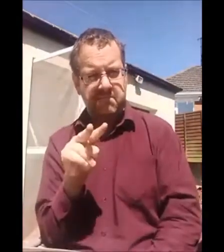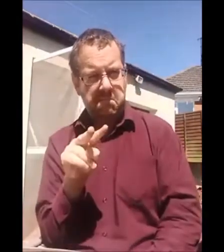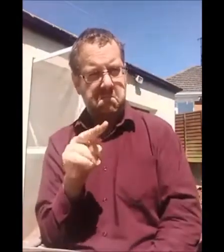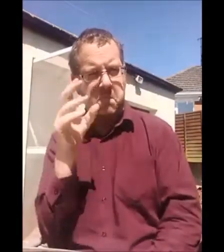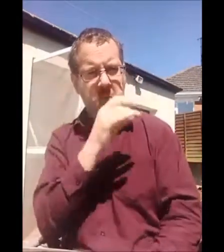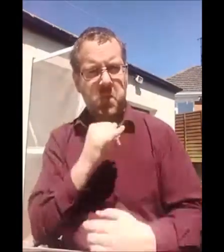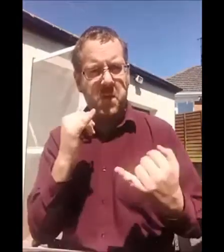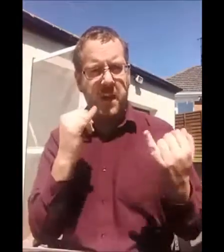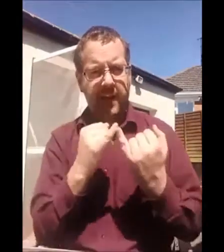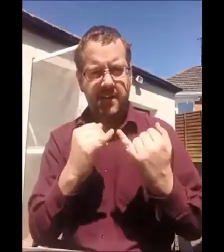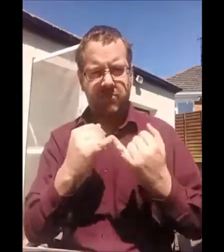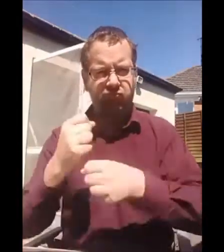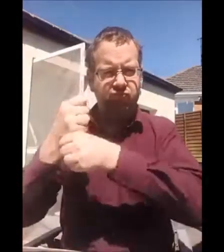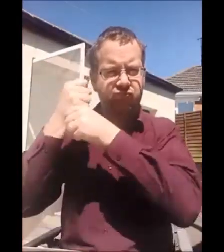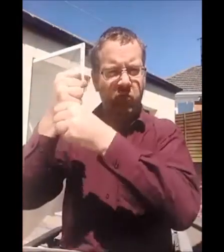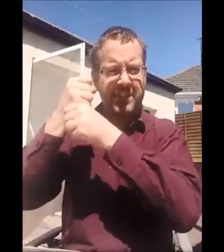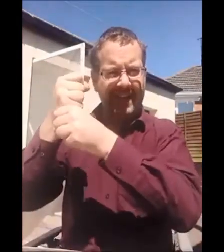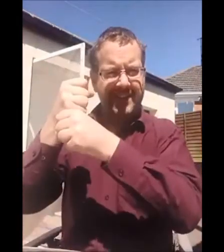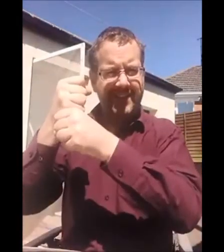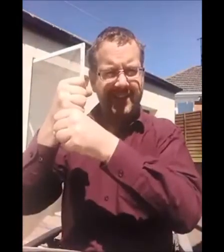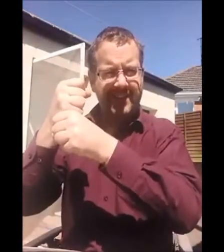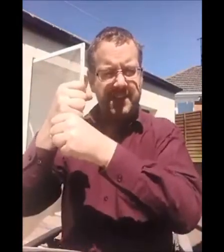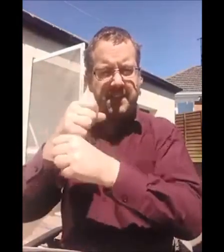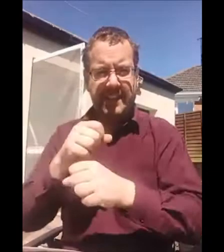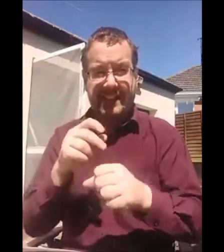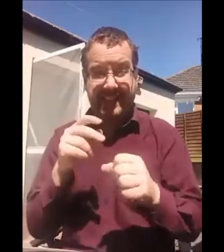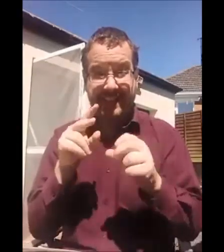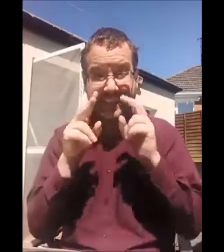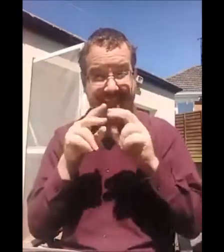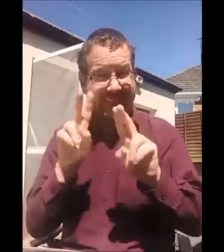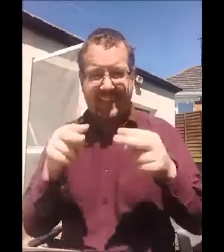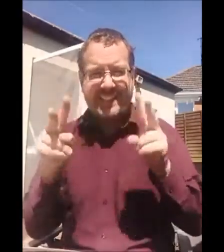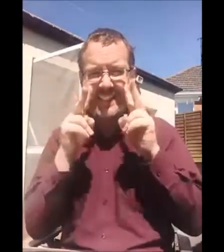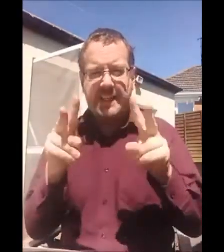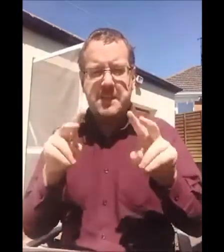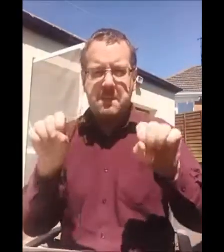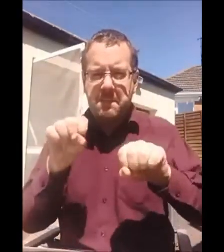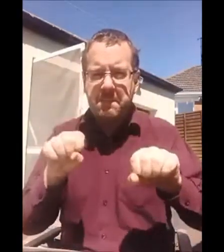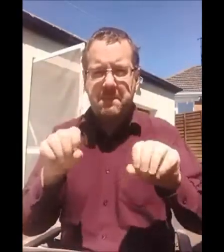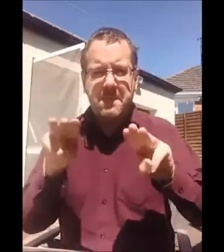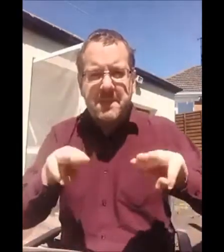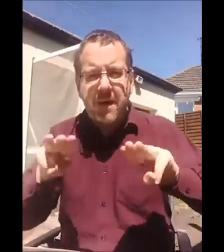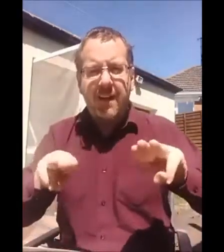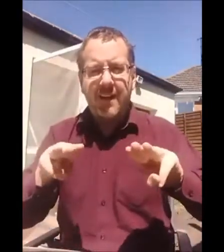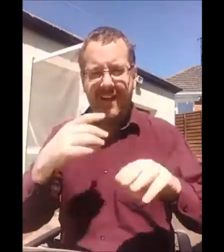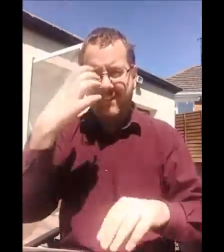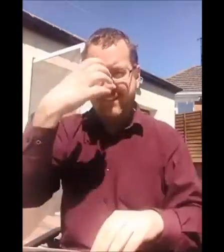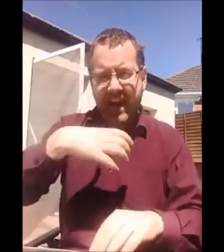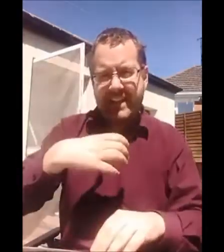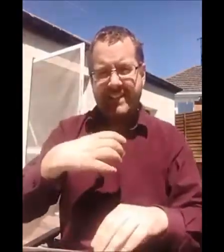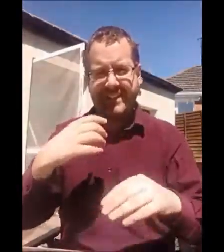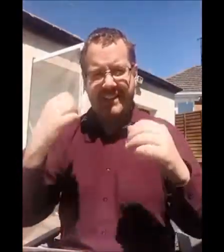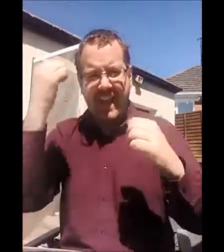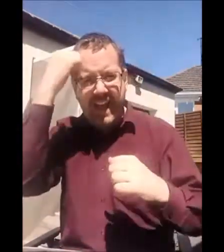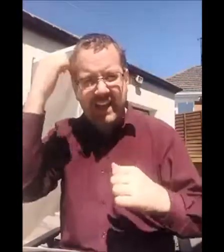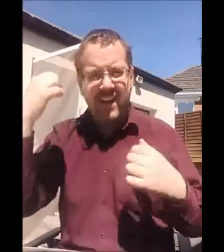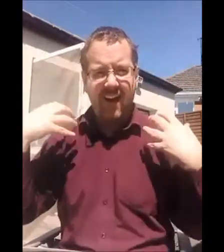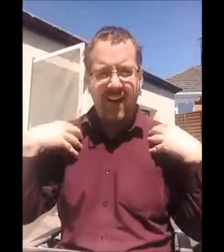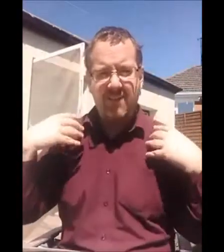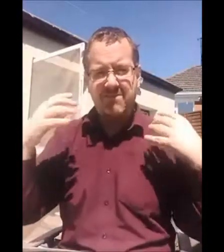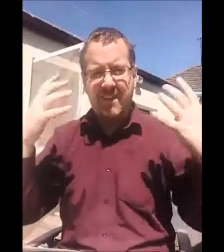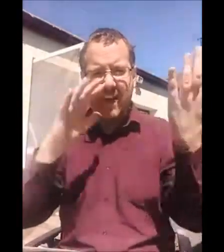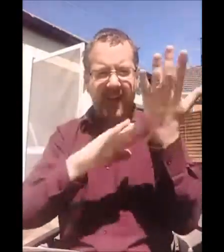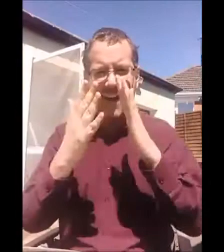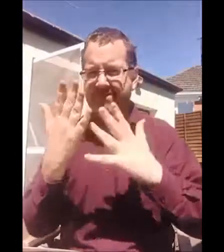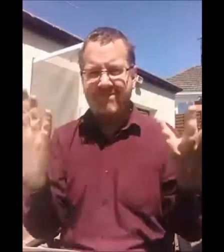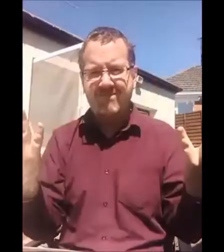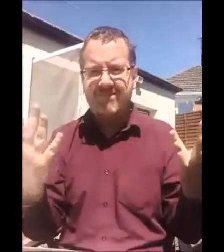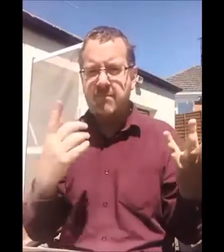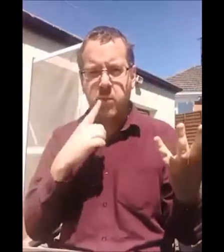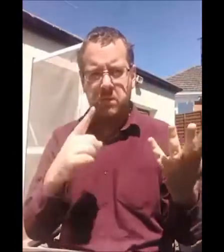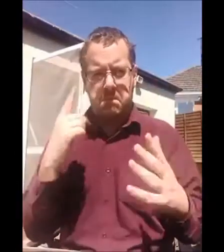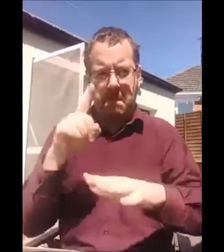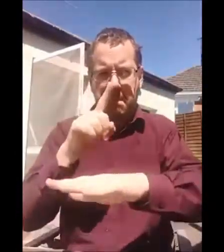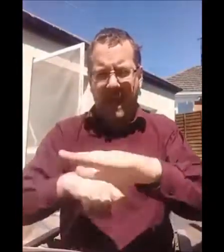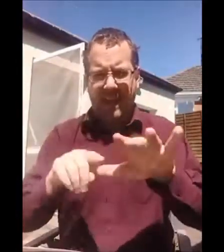You can't see the features of the people at this march; you can't see their heads or hands or shoulders -